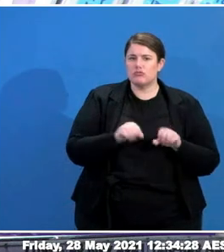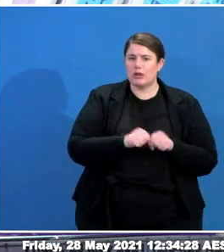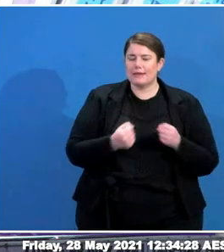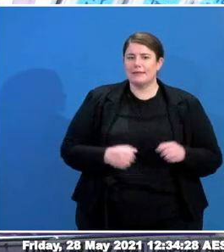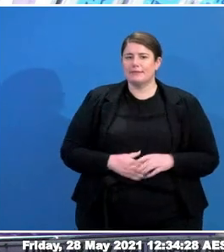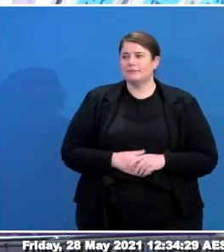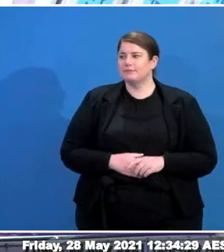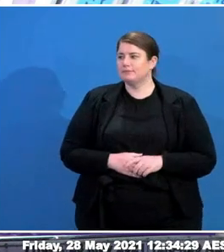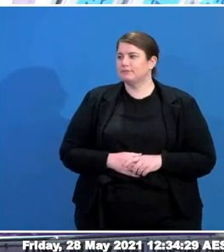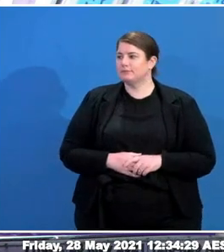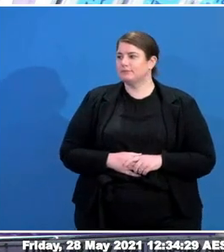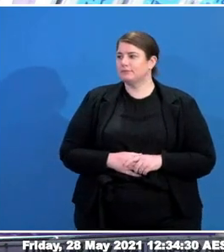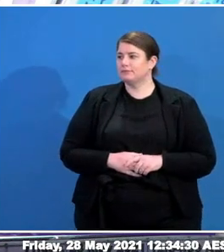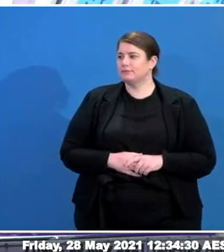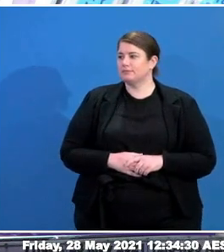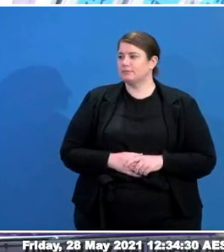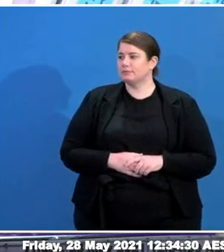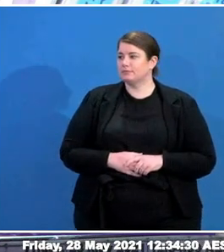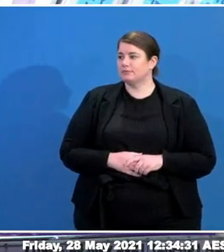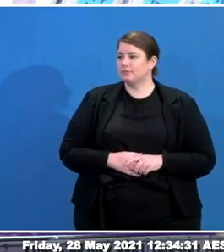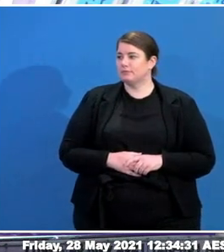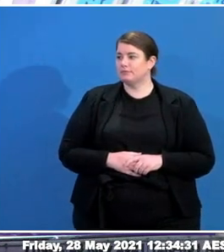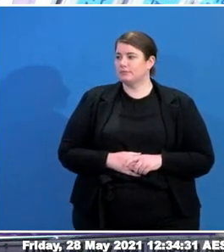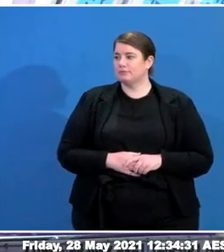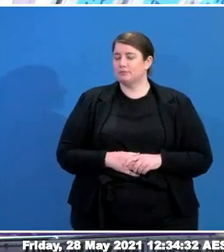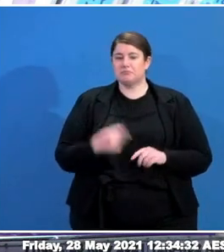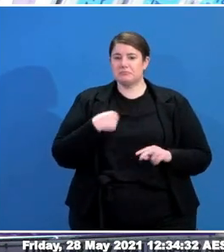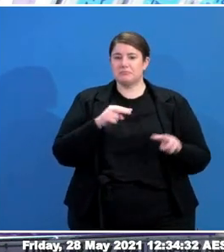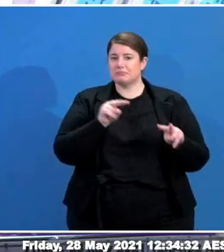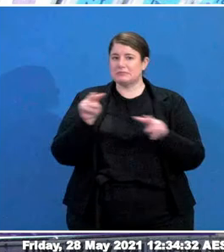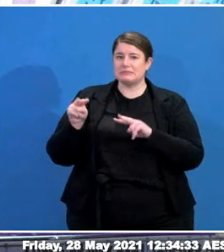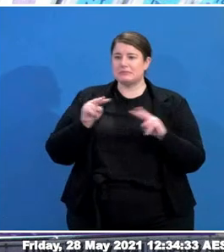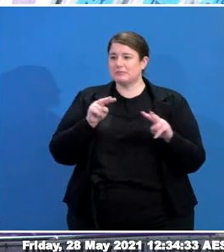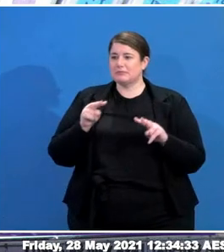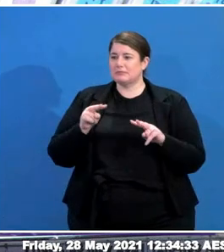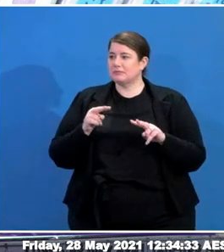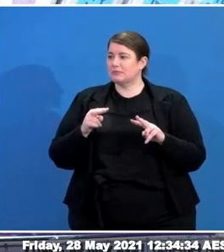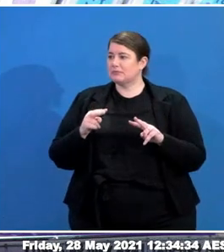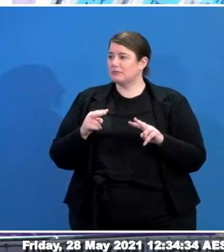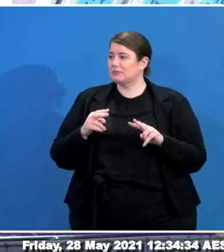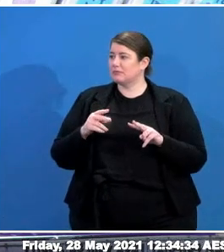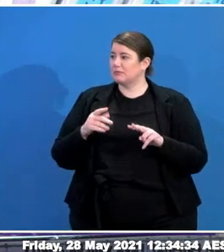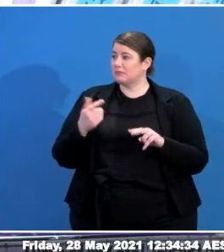I'm looking around for those who assist the Commission in the organisation as to whether we can do that.